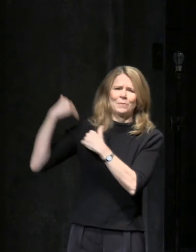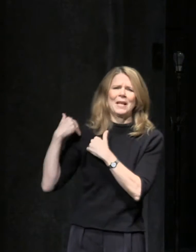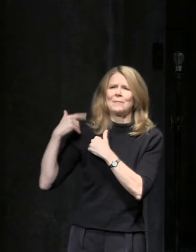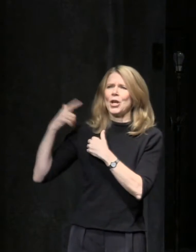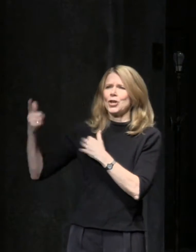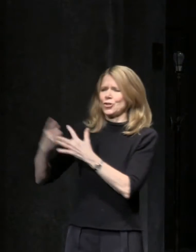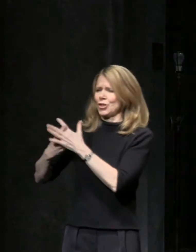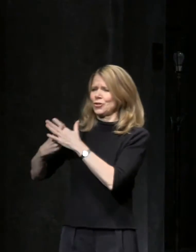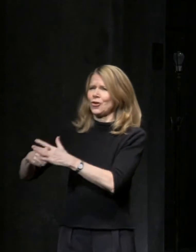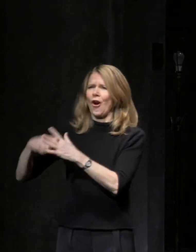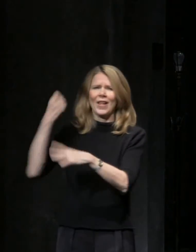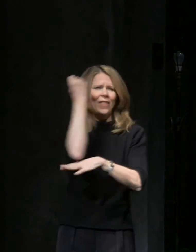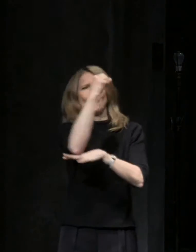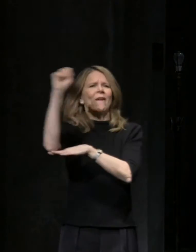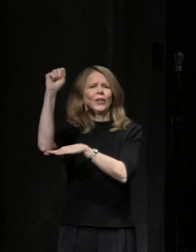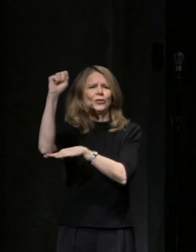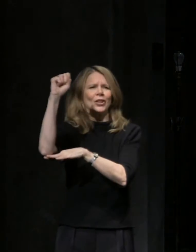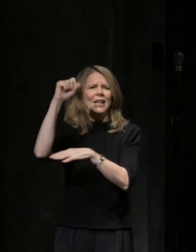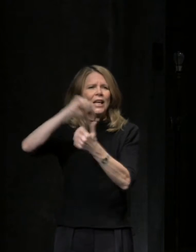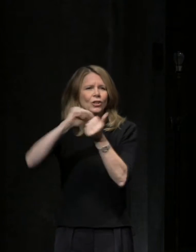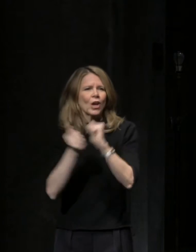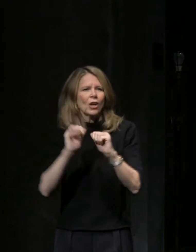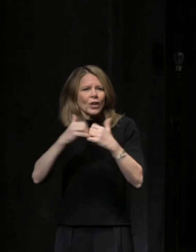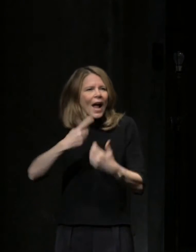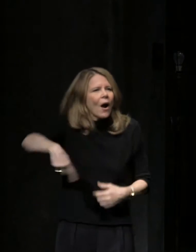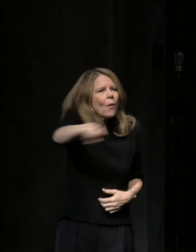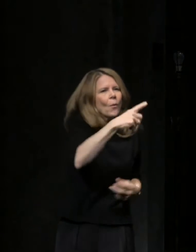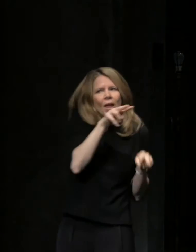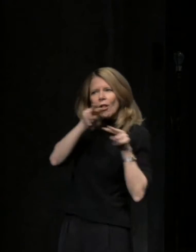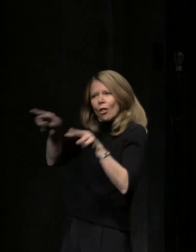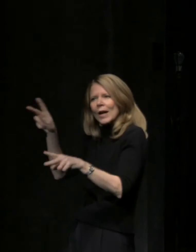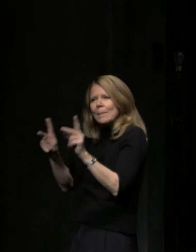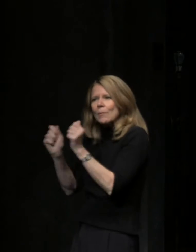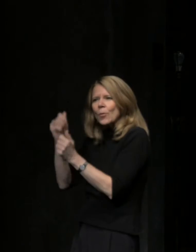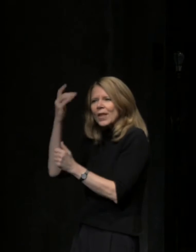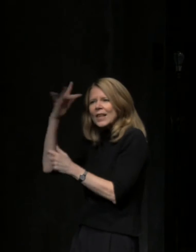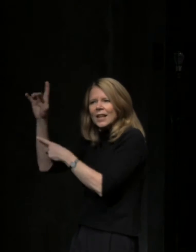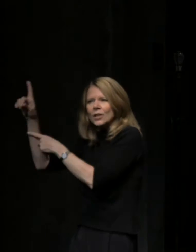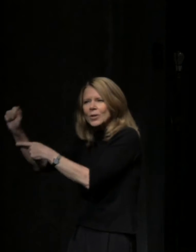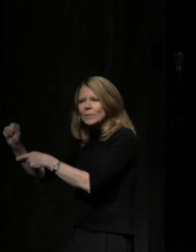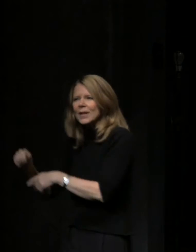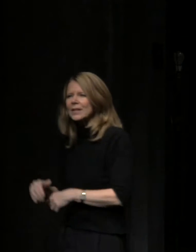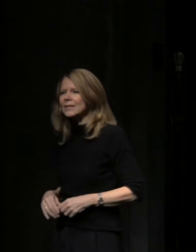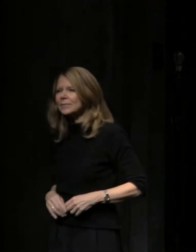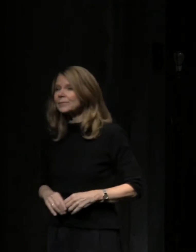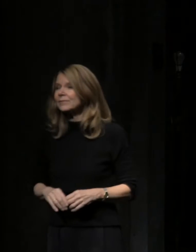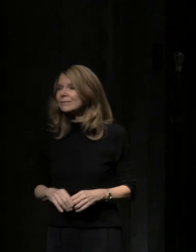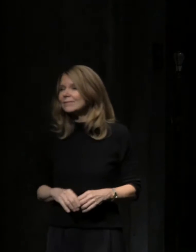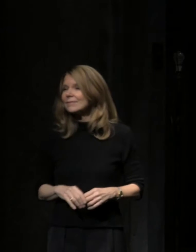intellectual disabilities were treated. My favorite story from the world of Special